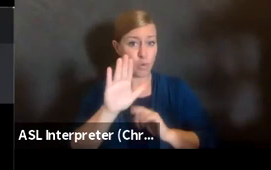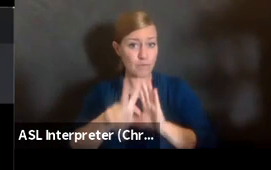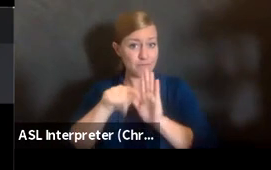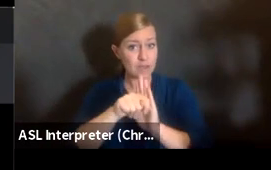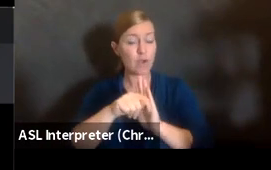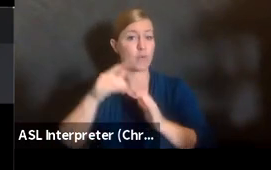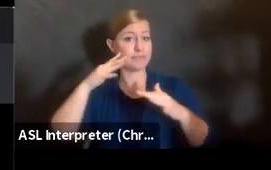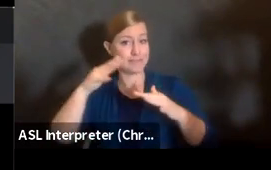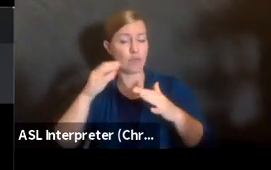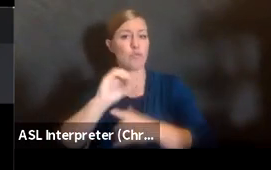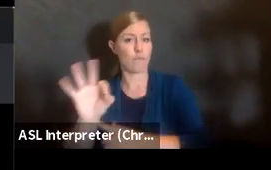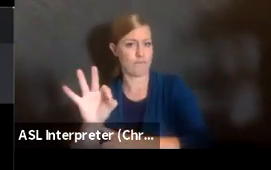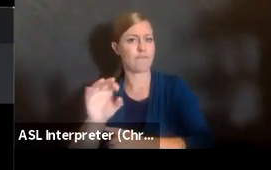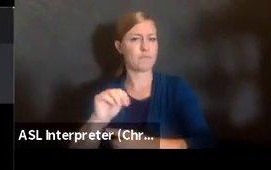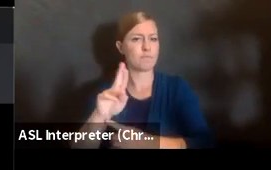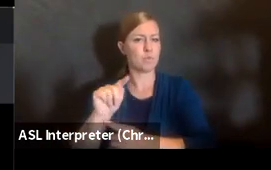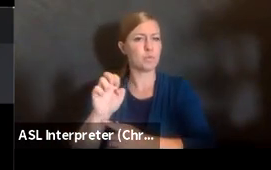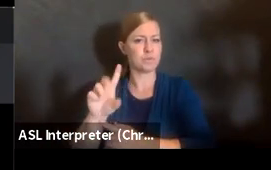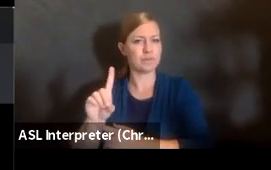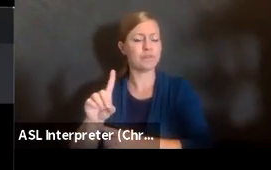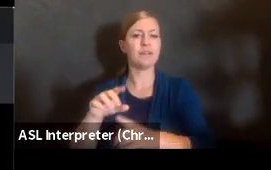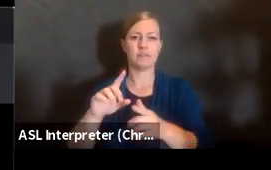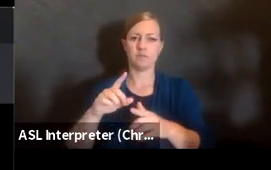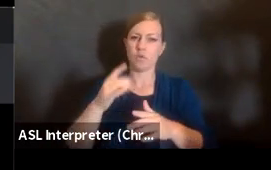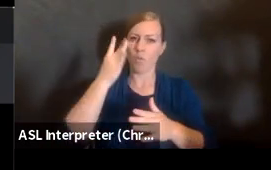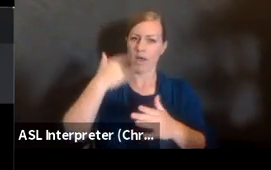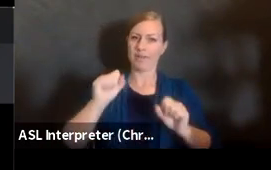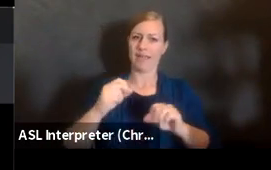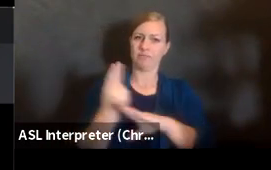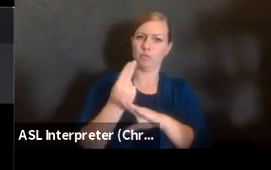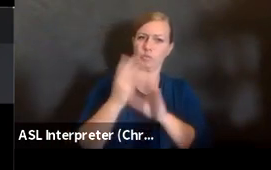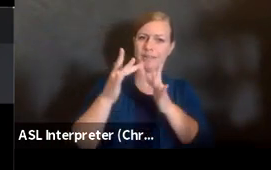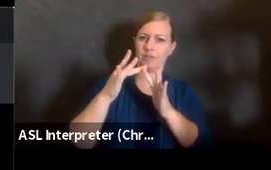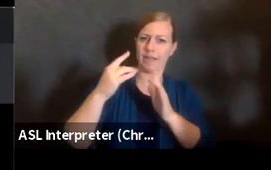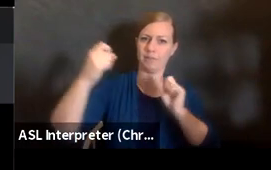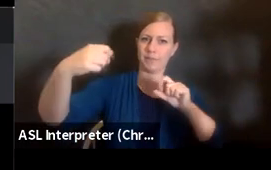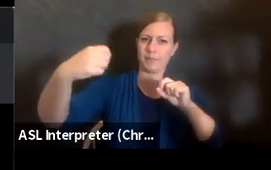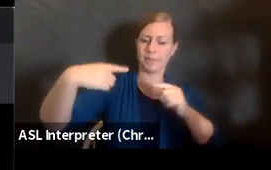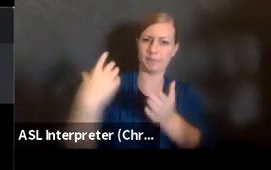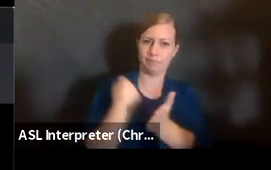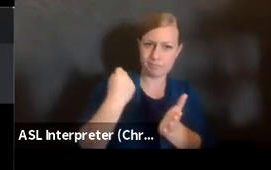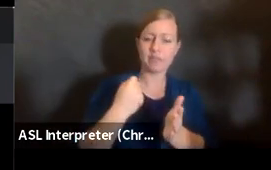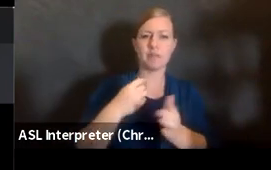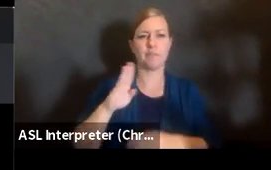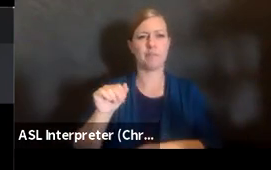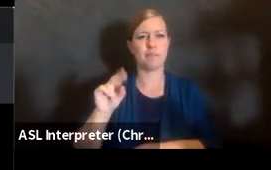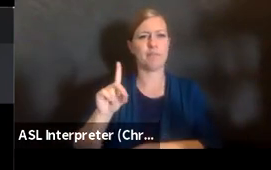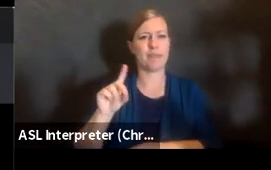Jeff Crawford: So that it's not too chaotic and we can have the bandwidth that we need for today. Also note that your chat window, you can't chat like usual.